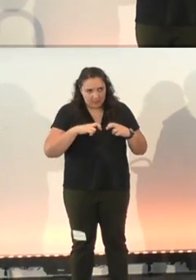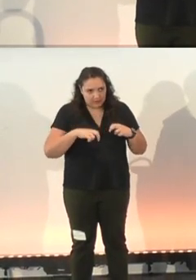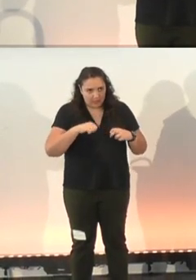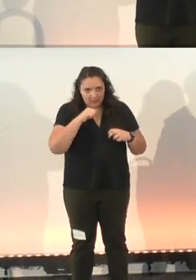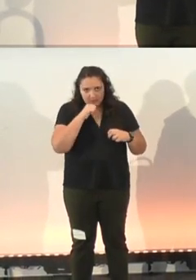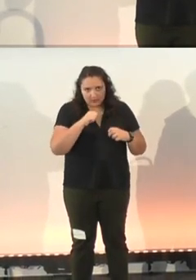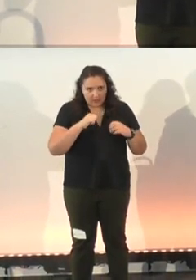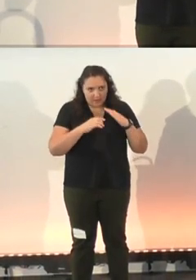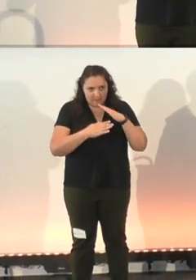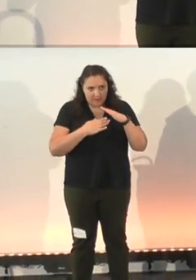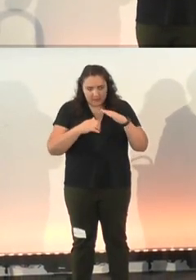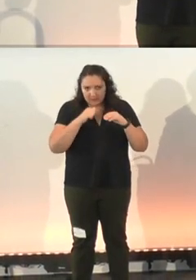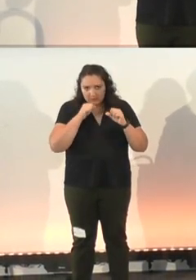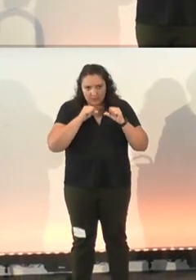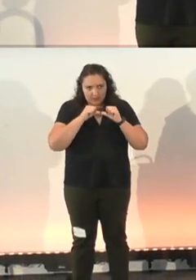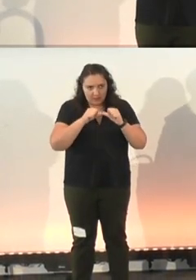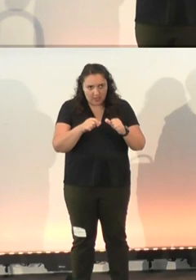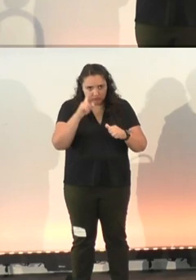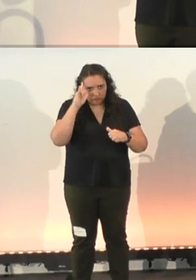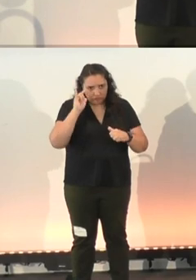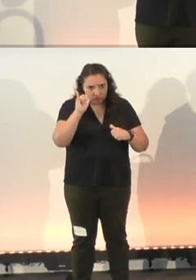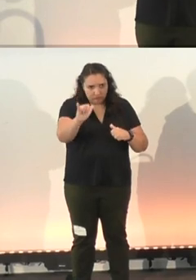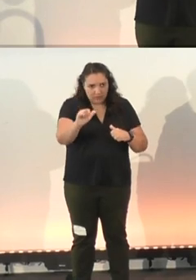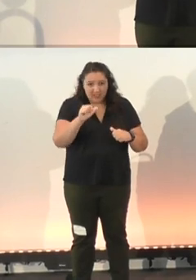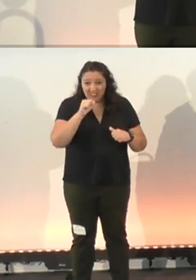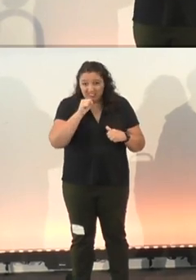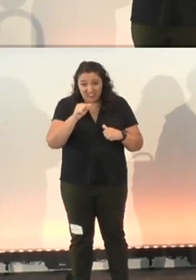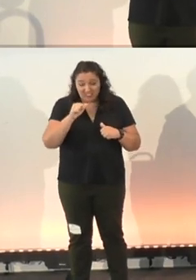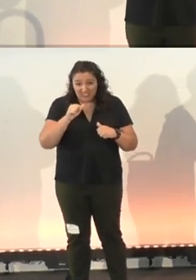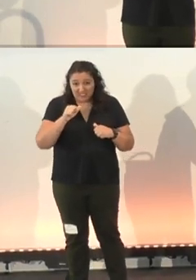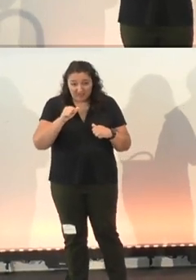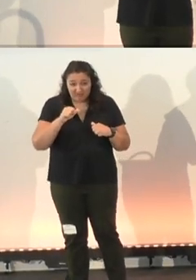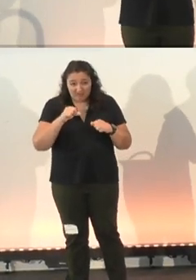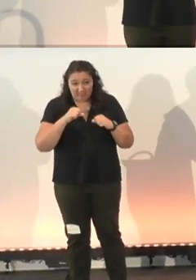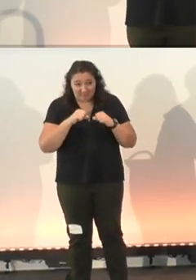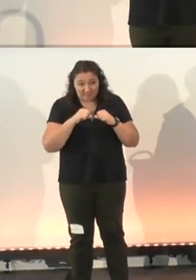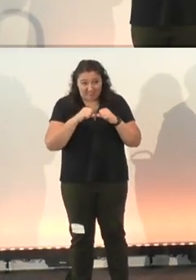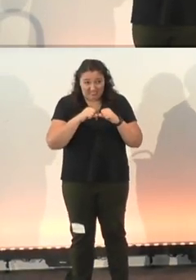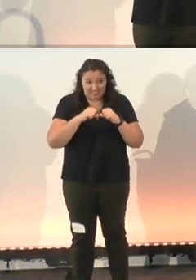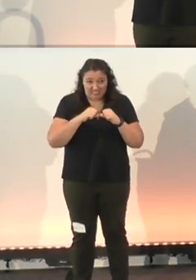not last across time and does not even last in a moment in time across different contexts.